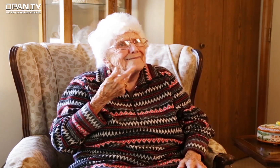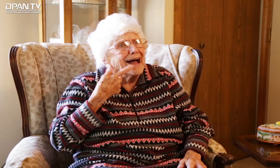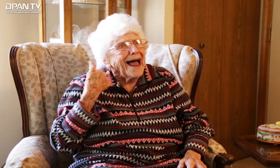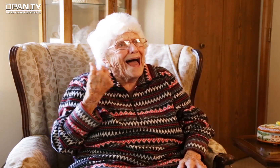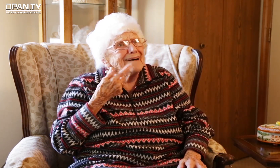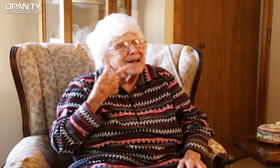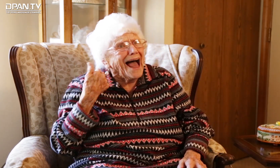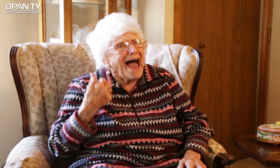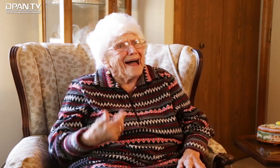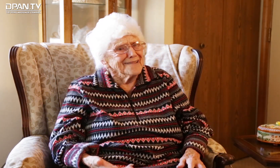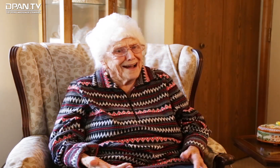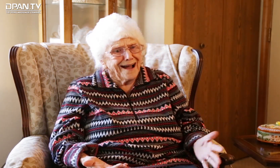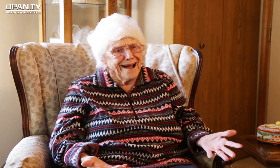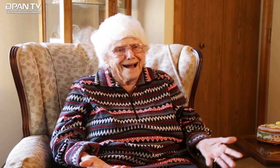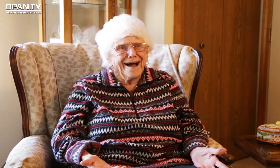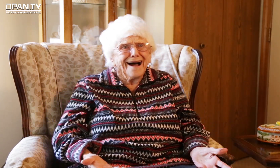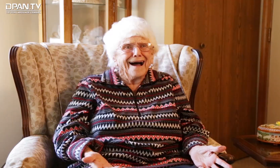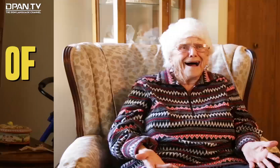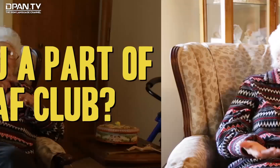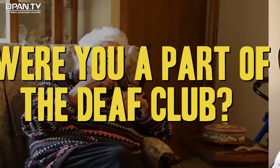We just laughed, laughed and laughed.